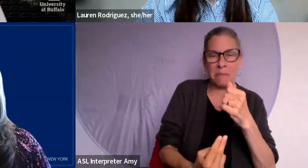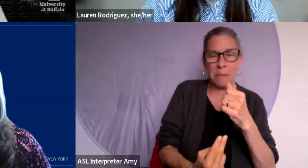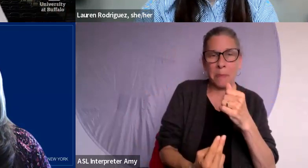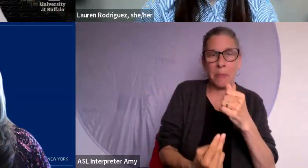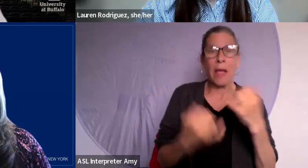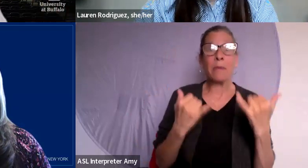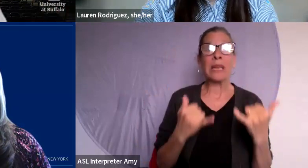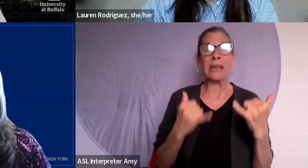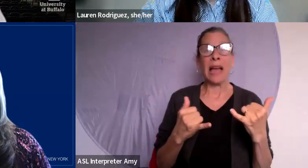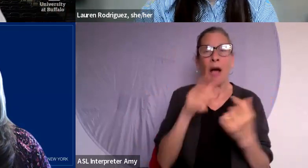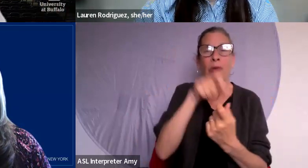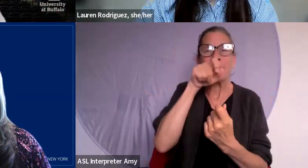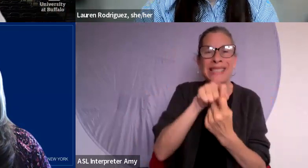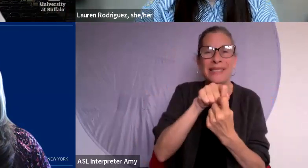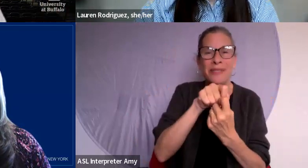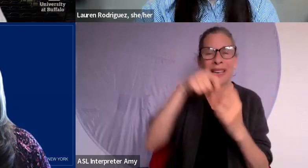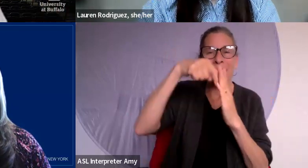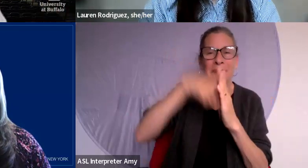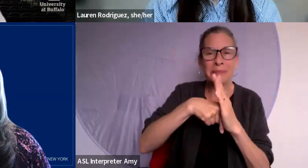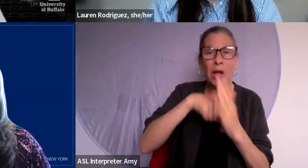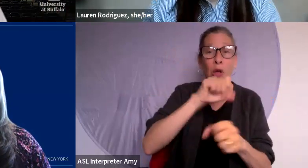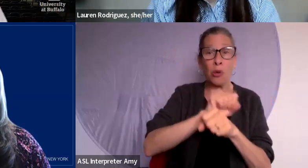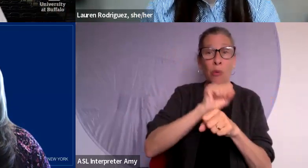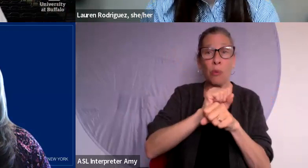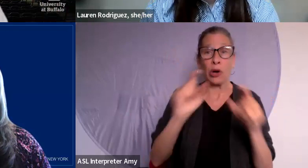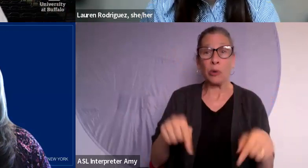now get specifically into the work we've been doing in the